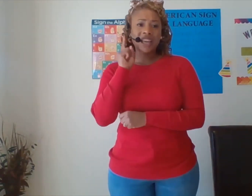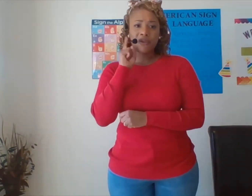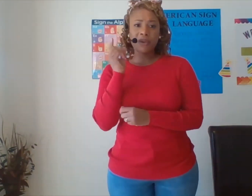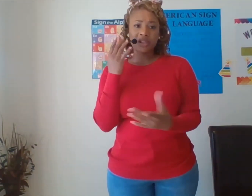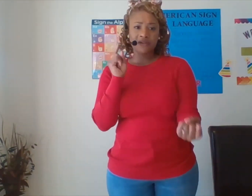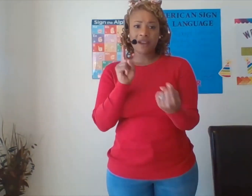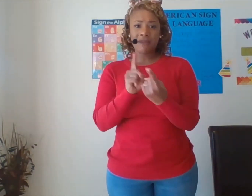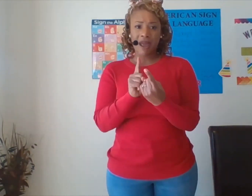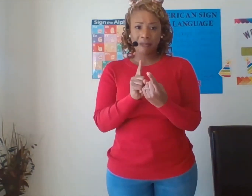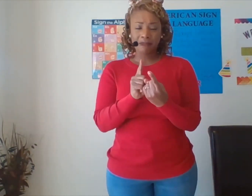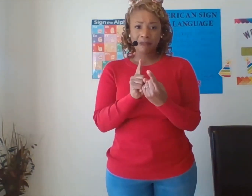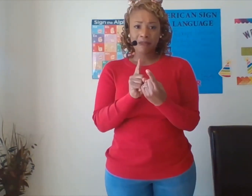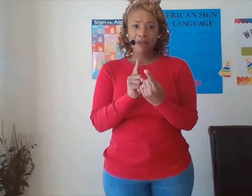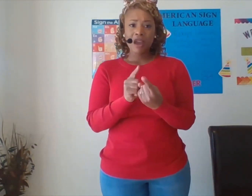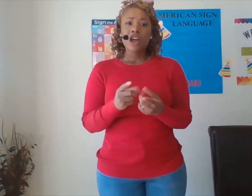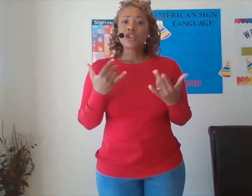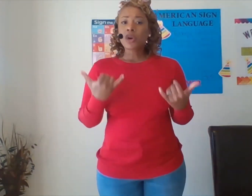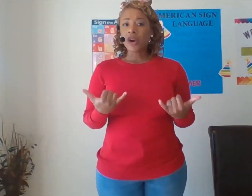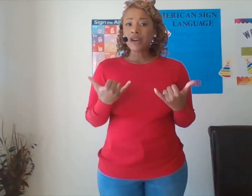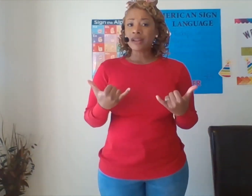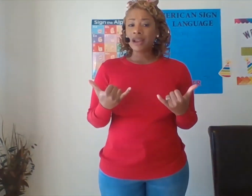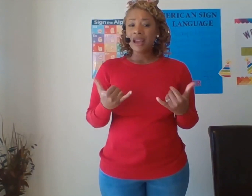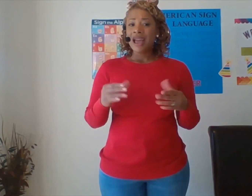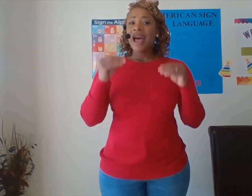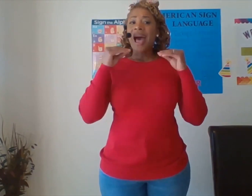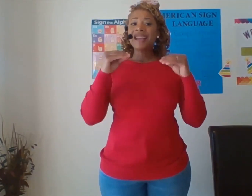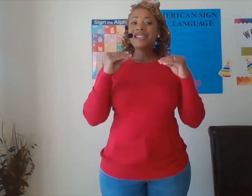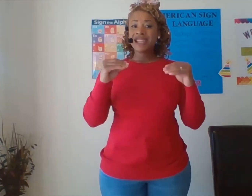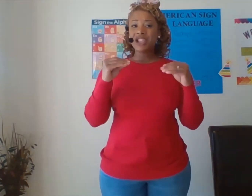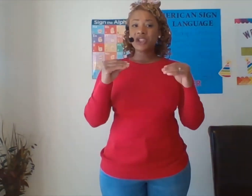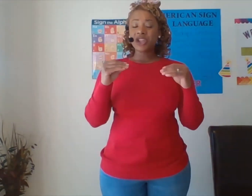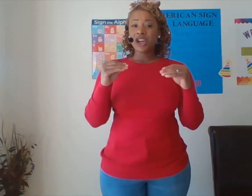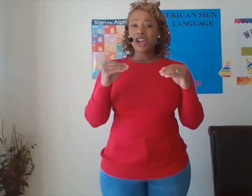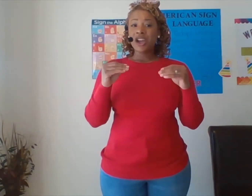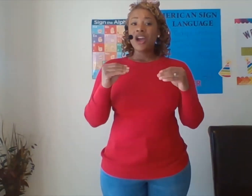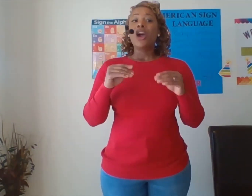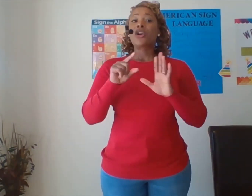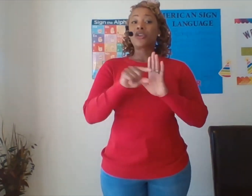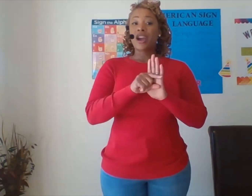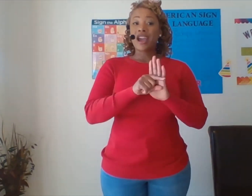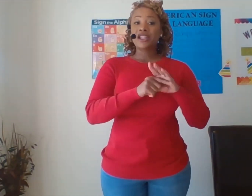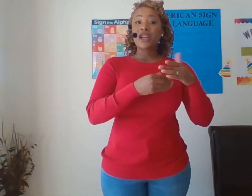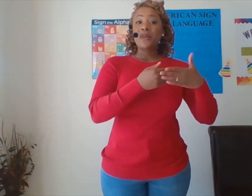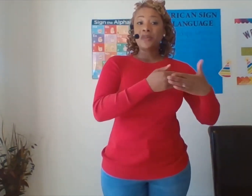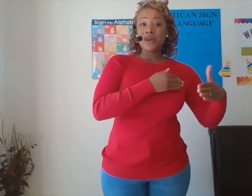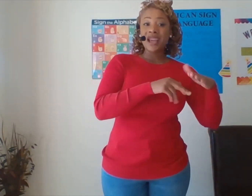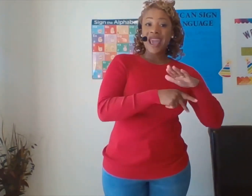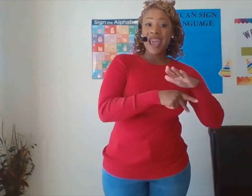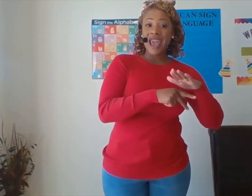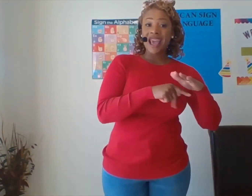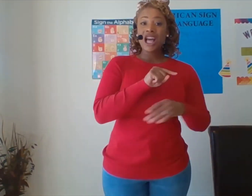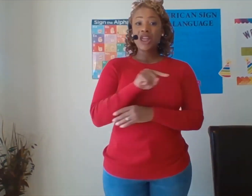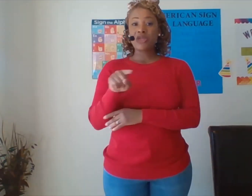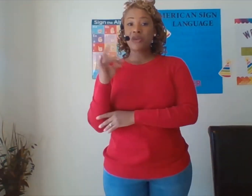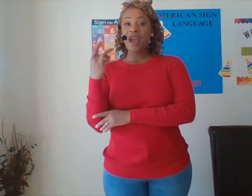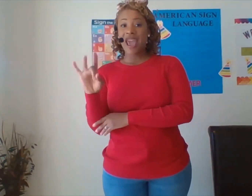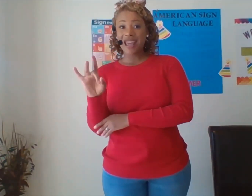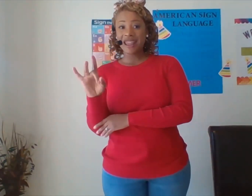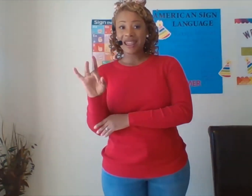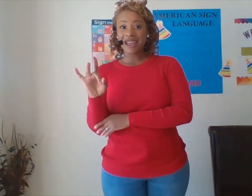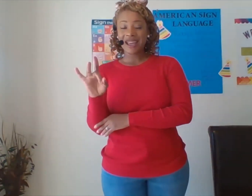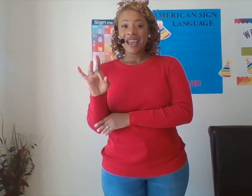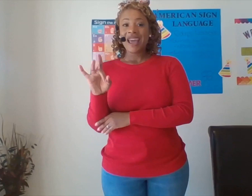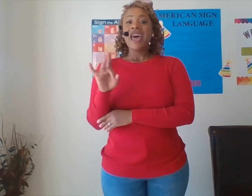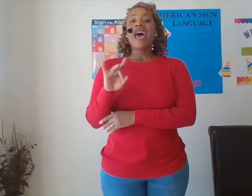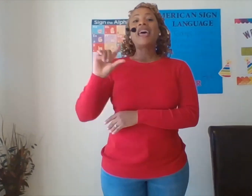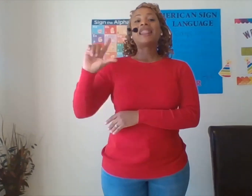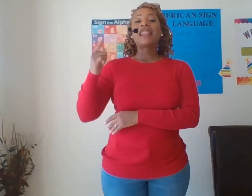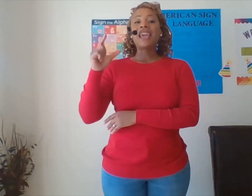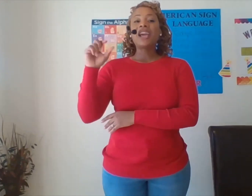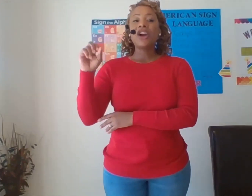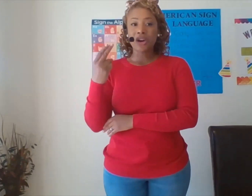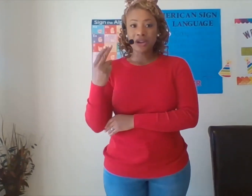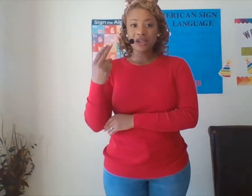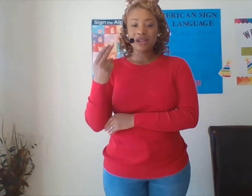person if they met so currently I teach grades pre-k through 8th at Lakehurst